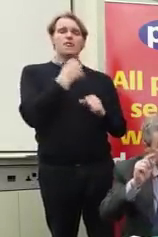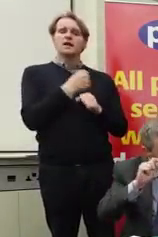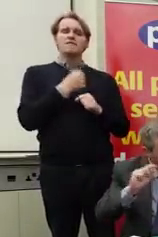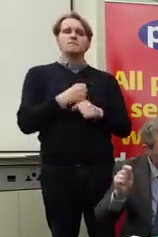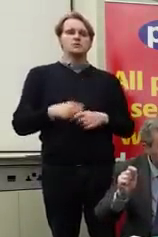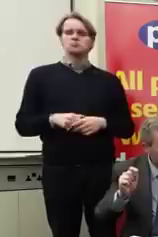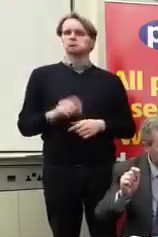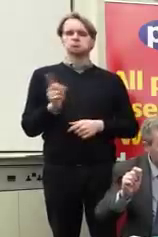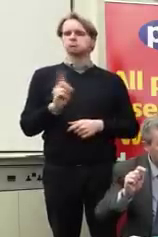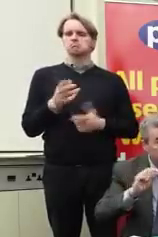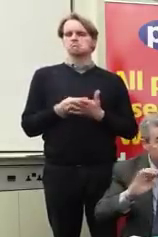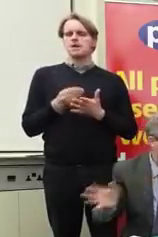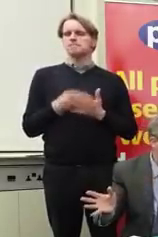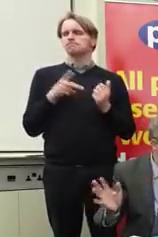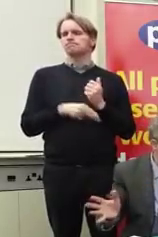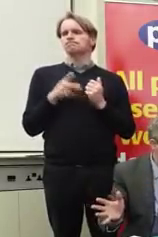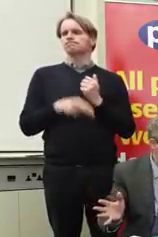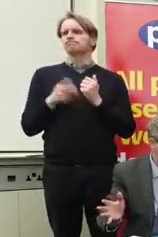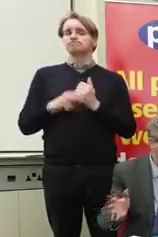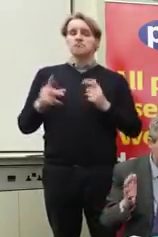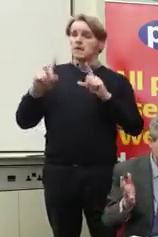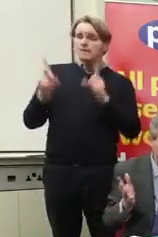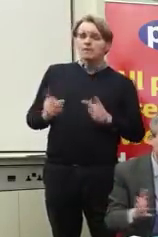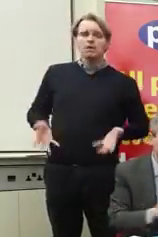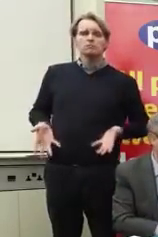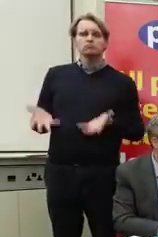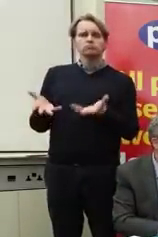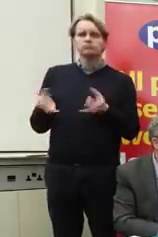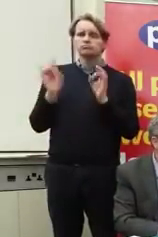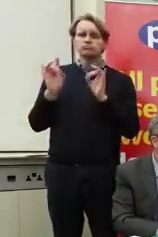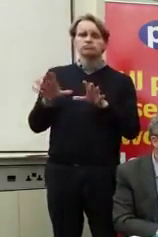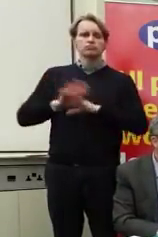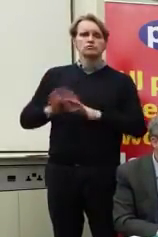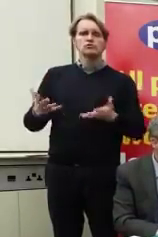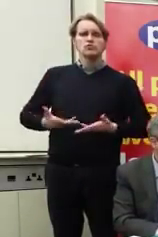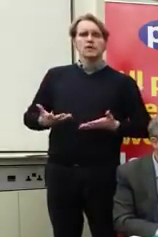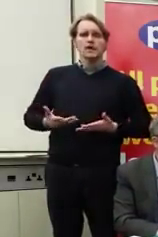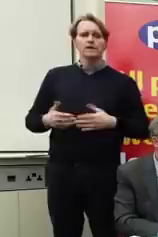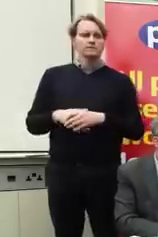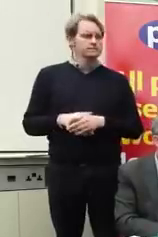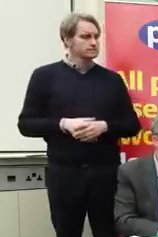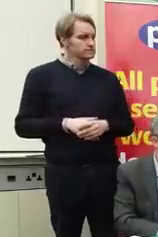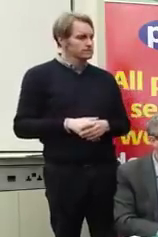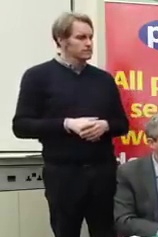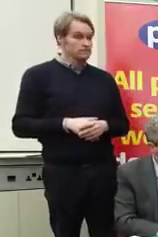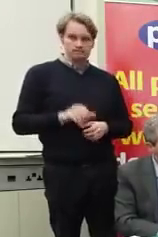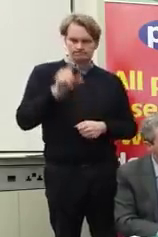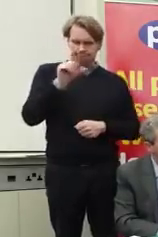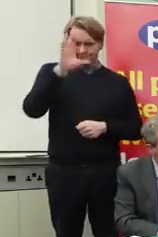it's just a balance sheet and cares nothing about people and that's what we've gotta stand up against. HMRC has been a classic example hasn't it. We did